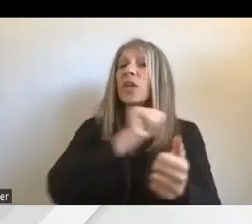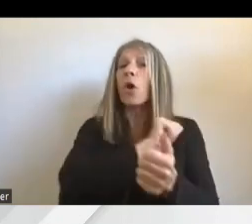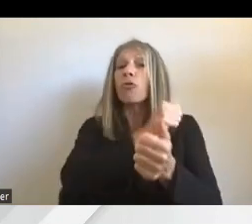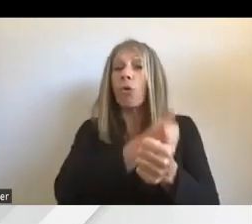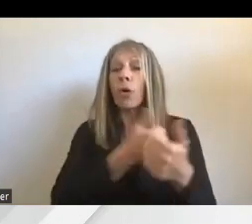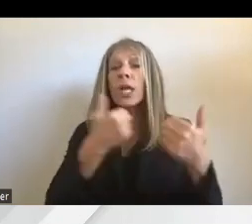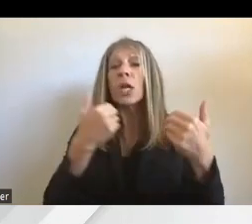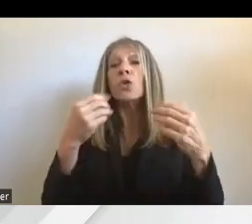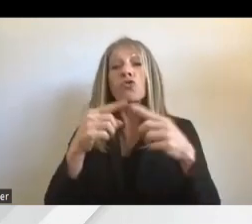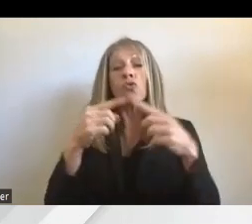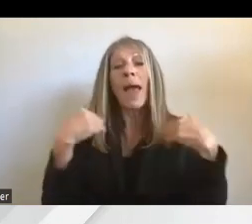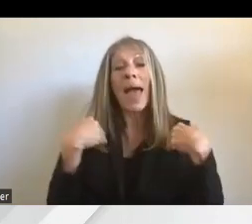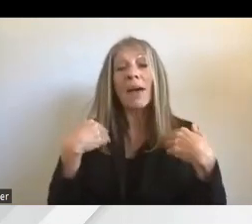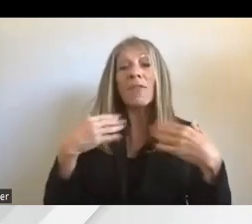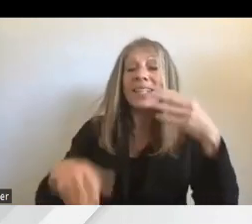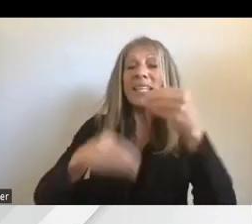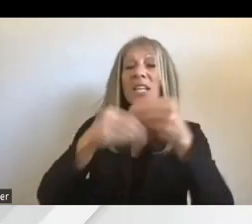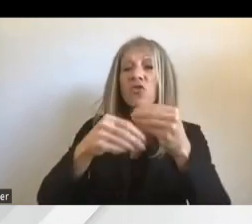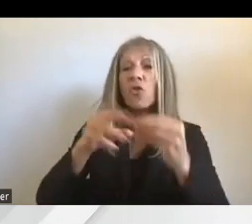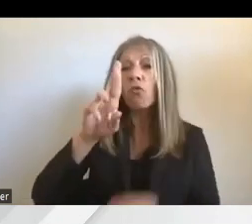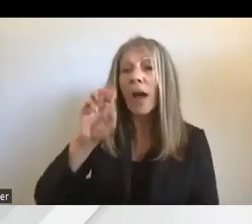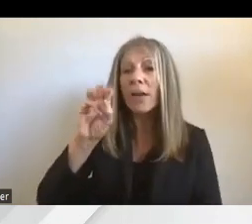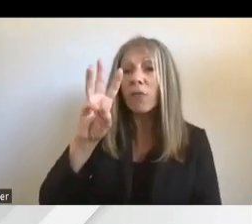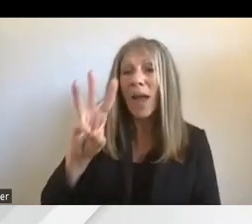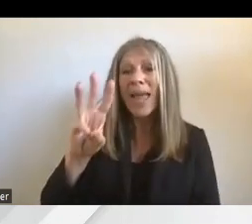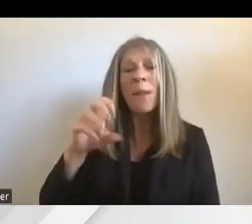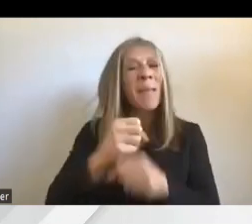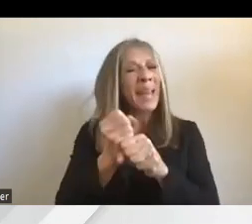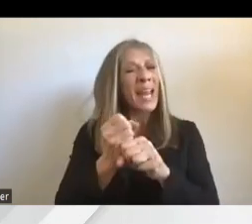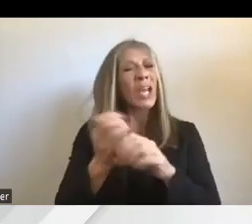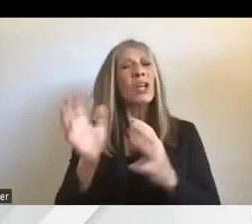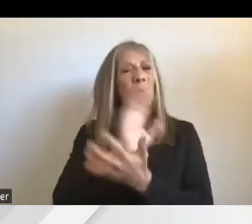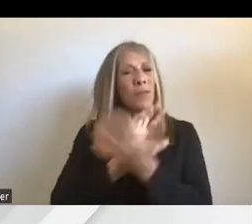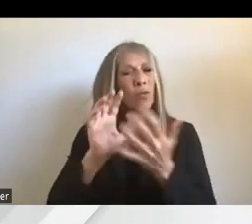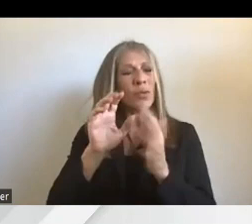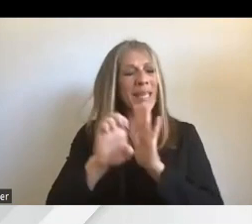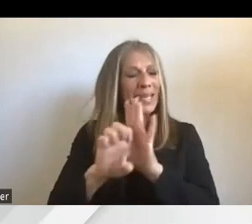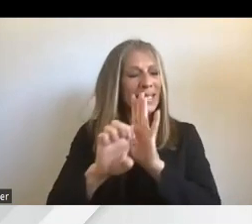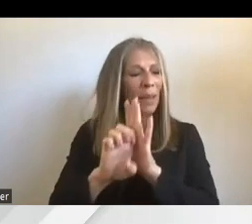additional right-of-way, which made it a confusing example for an existing physical constraint.